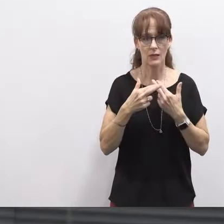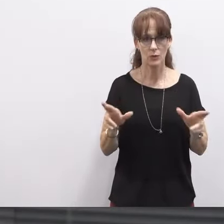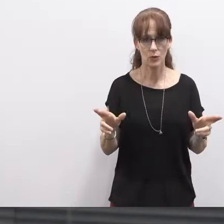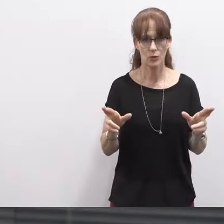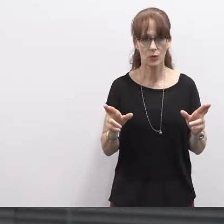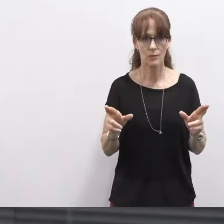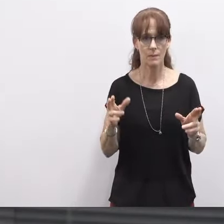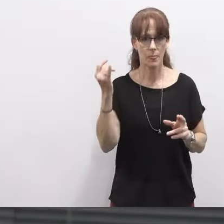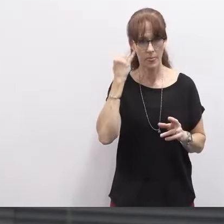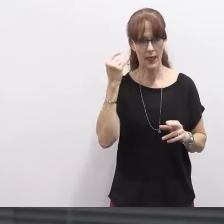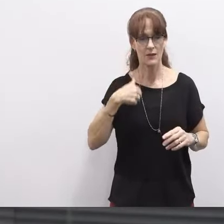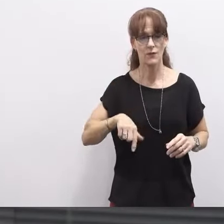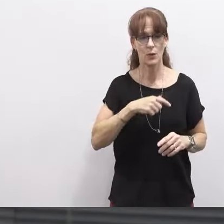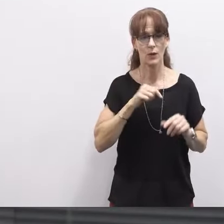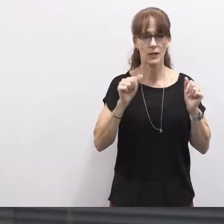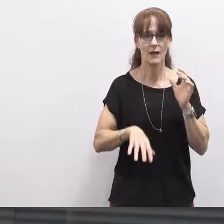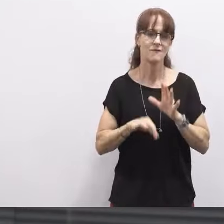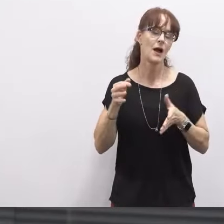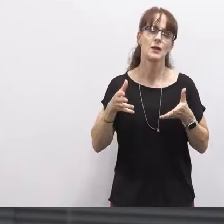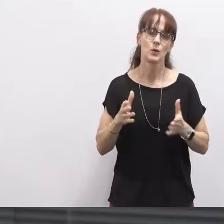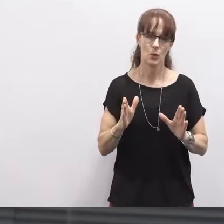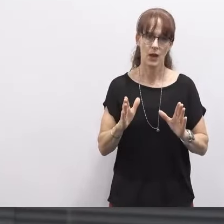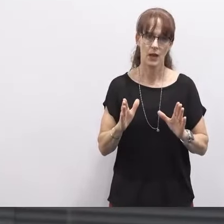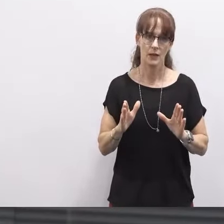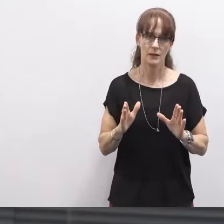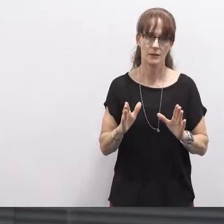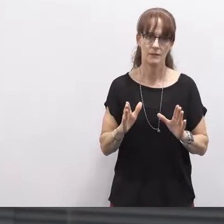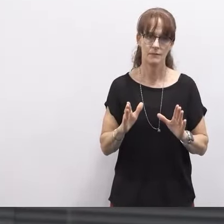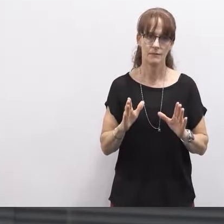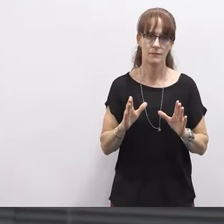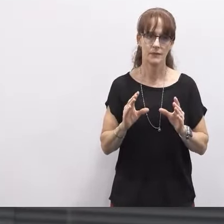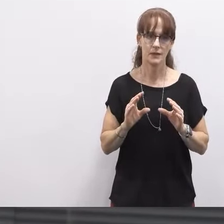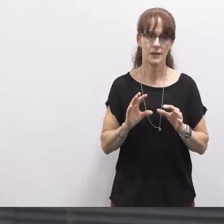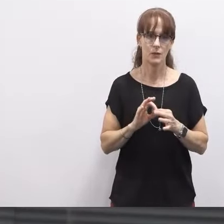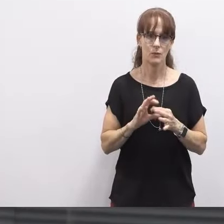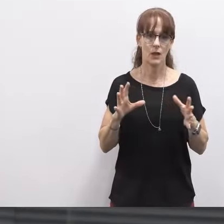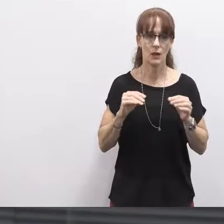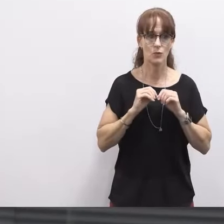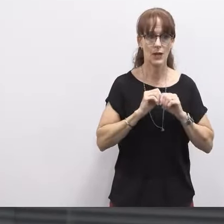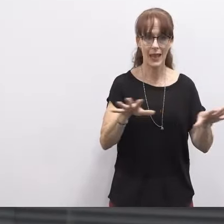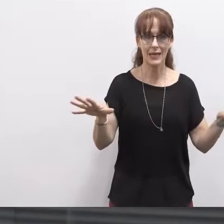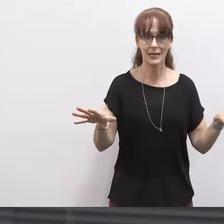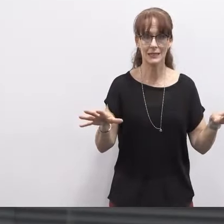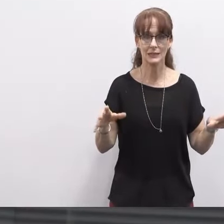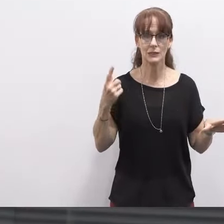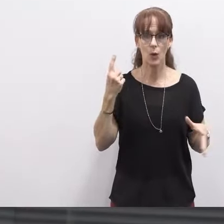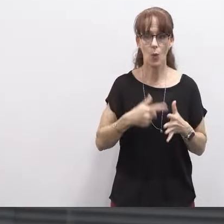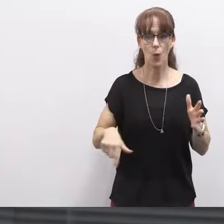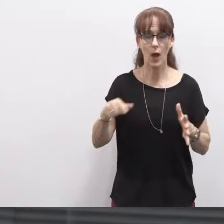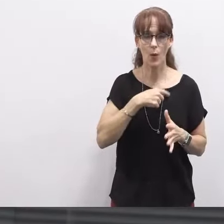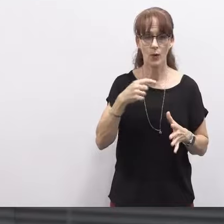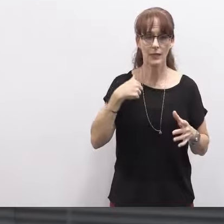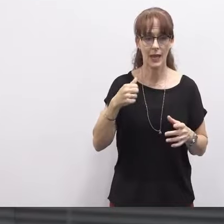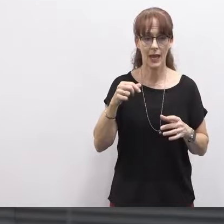So if we can find a way to release those metrics so we know what we can do to get those masks off the kids,